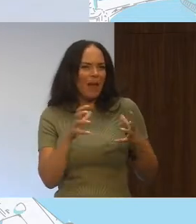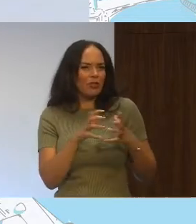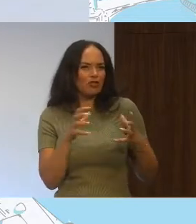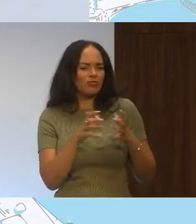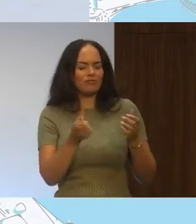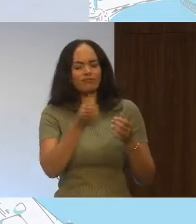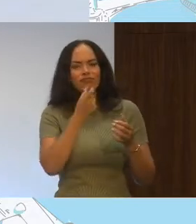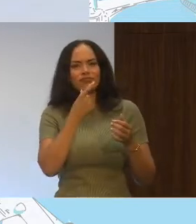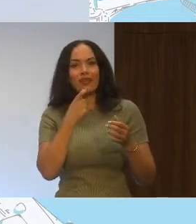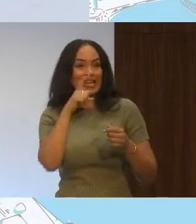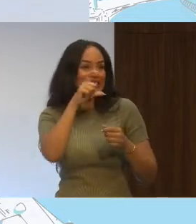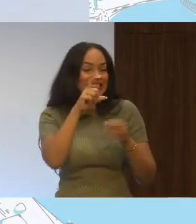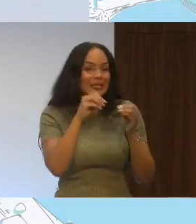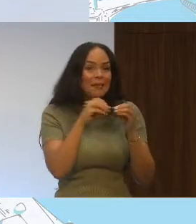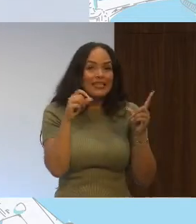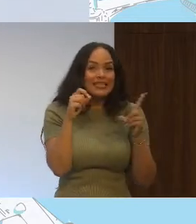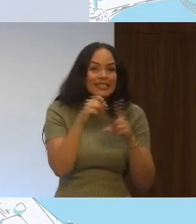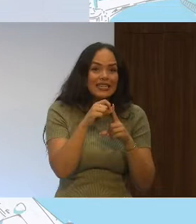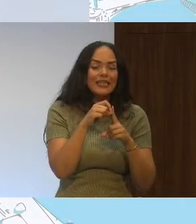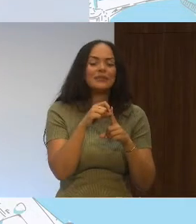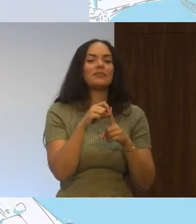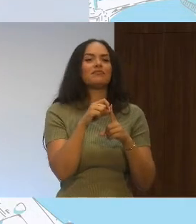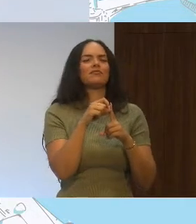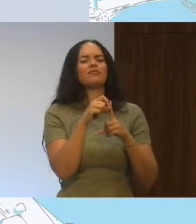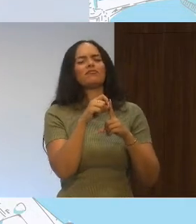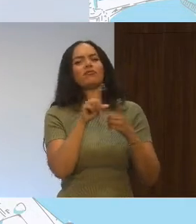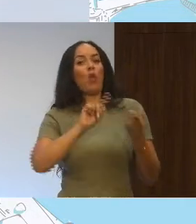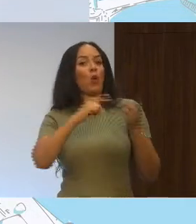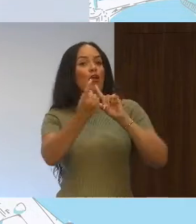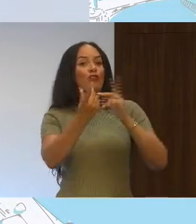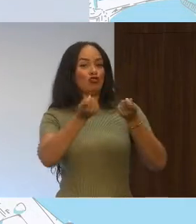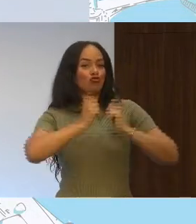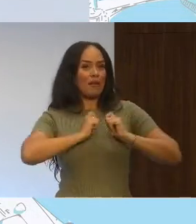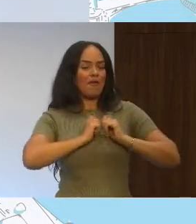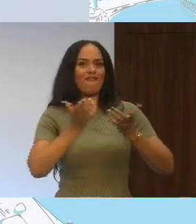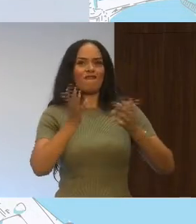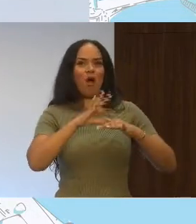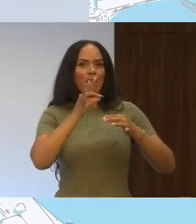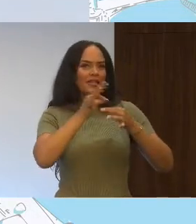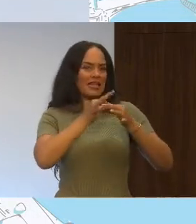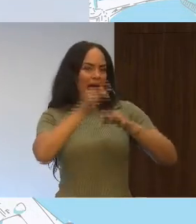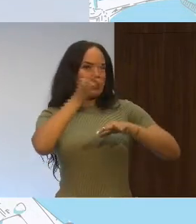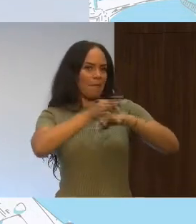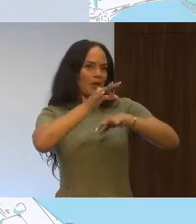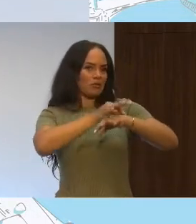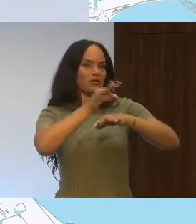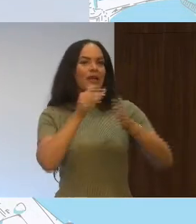CBD and every alternative treatment from acupuncture, puncture to zinc supplements,